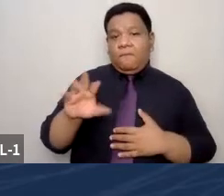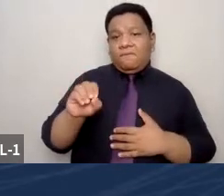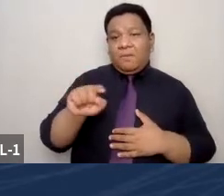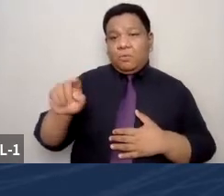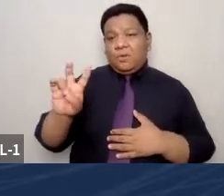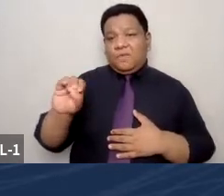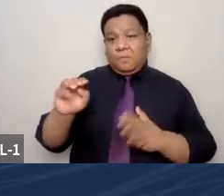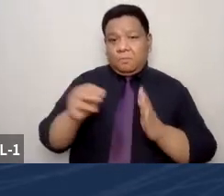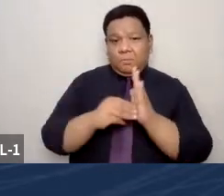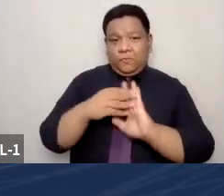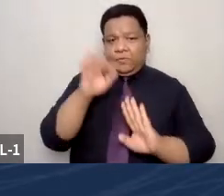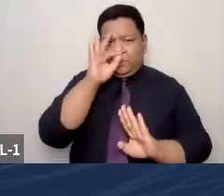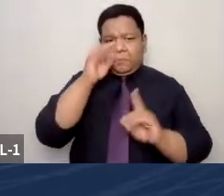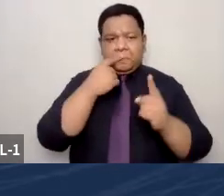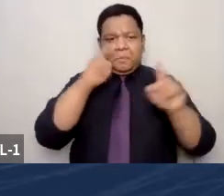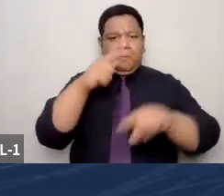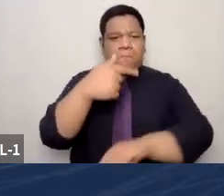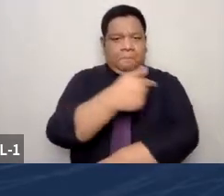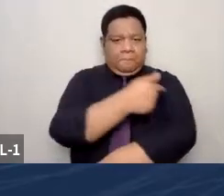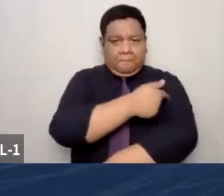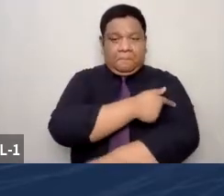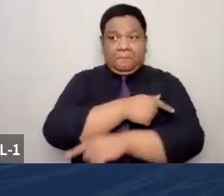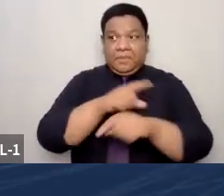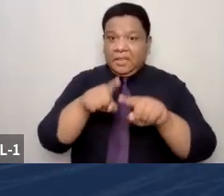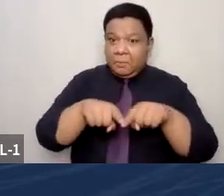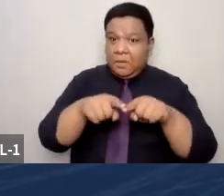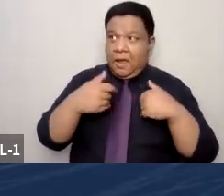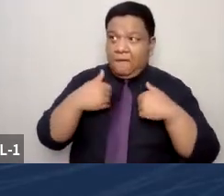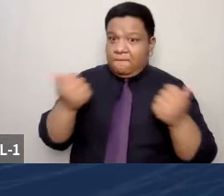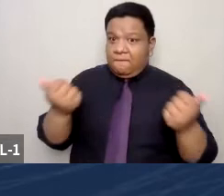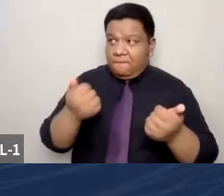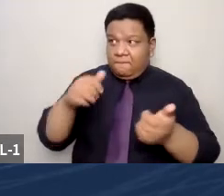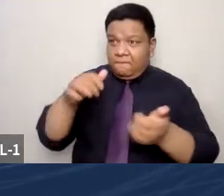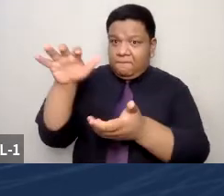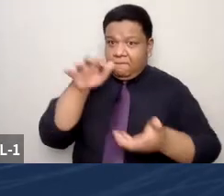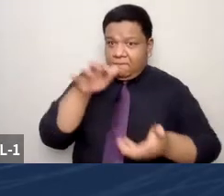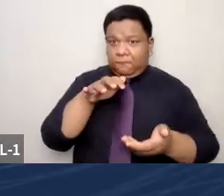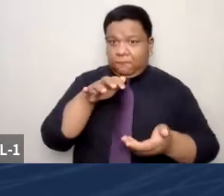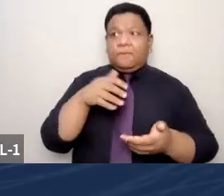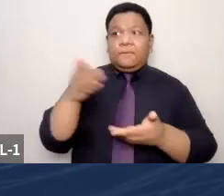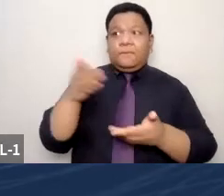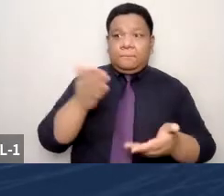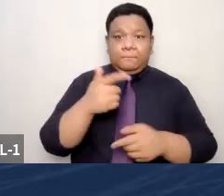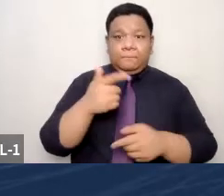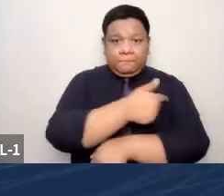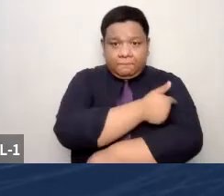We also depend on the available supply on the international market.